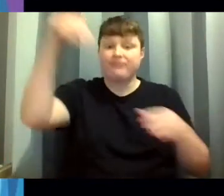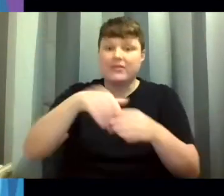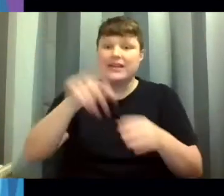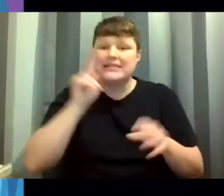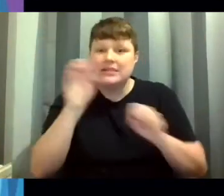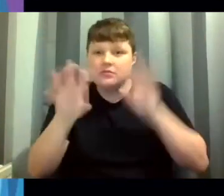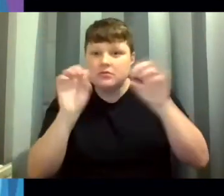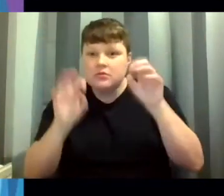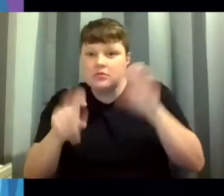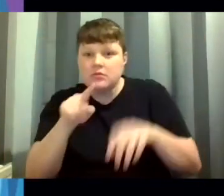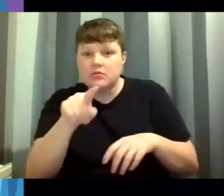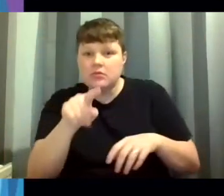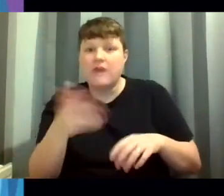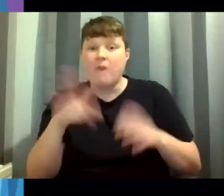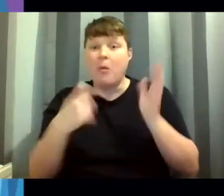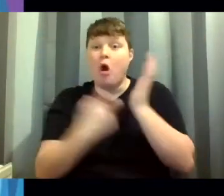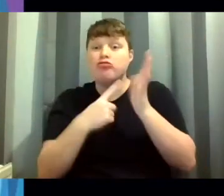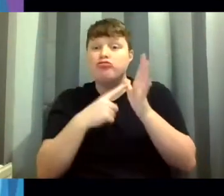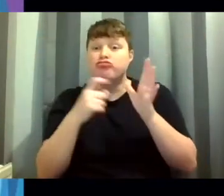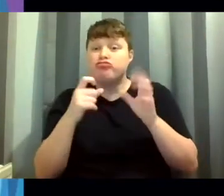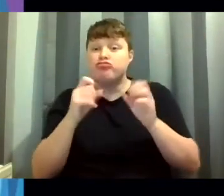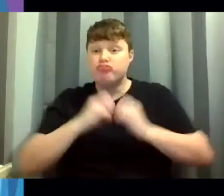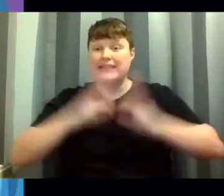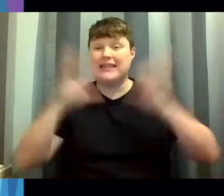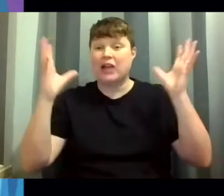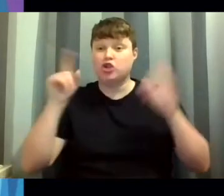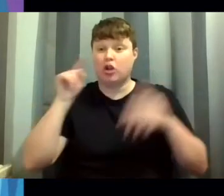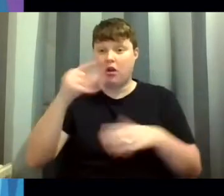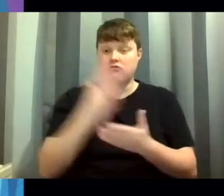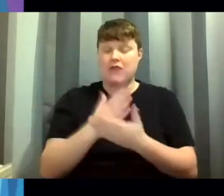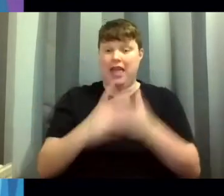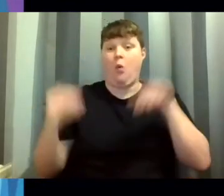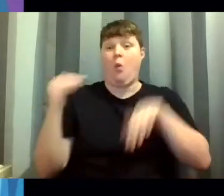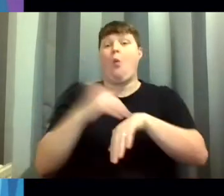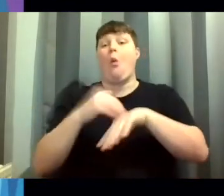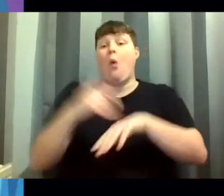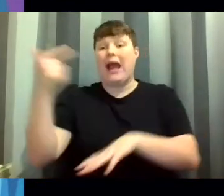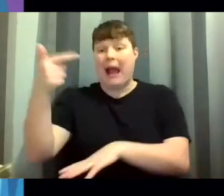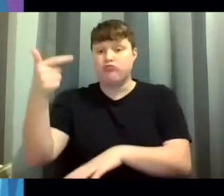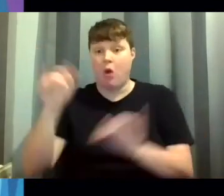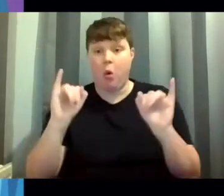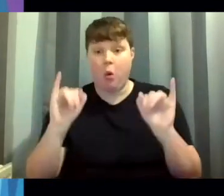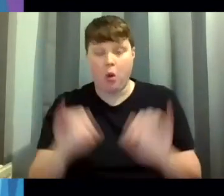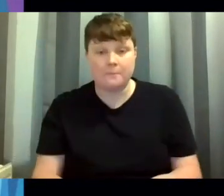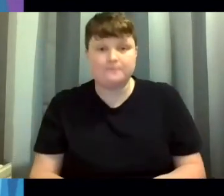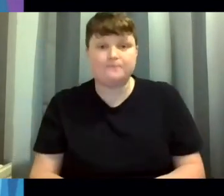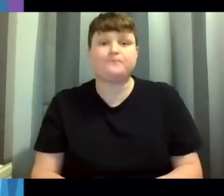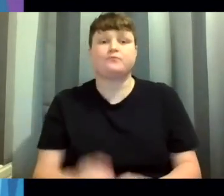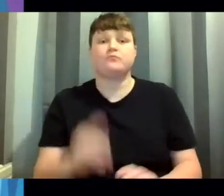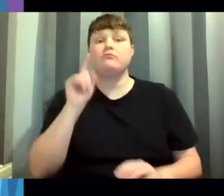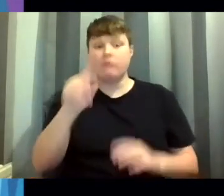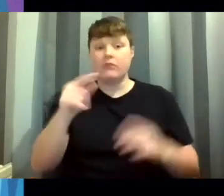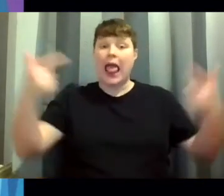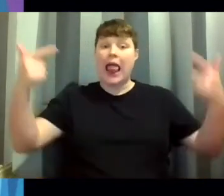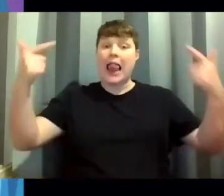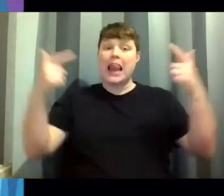actually from the radiation affecting the camera. We can also use endoscopes in another way. If we